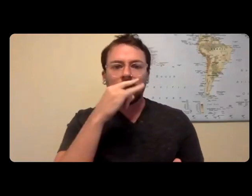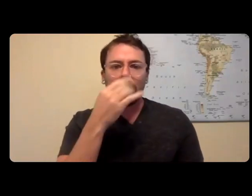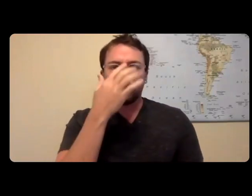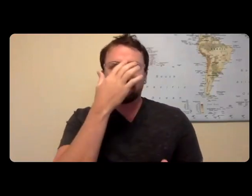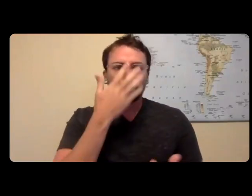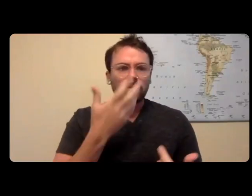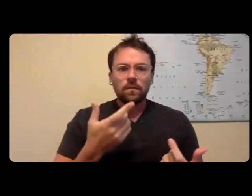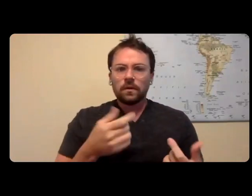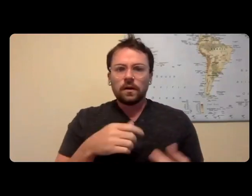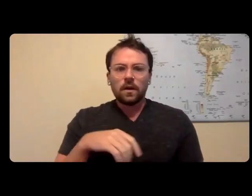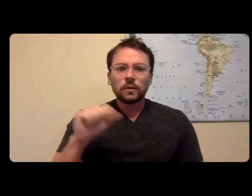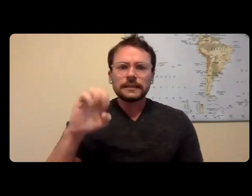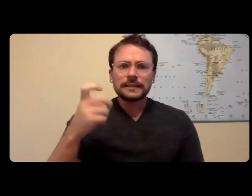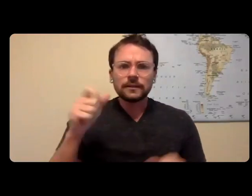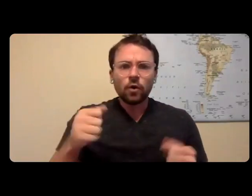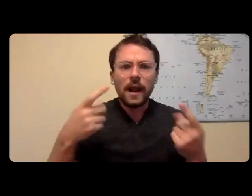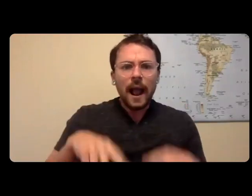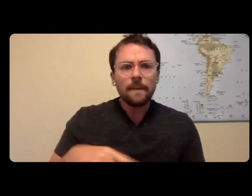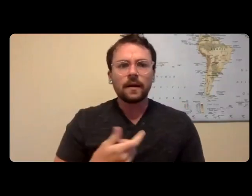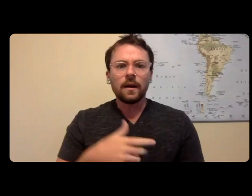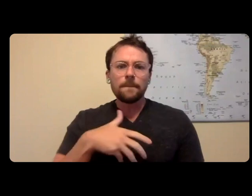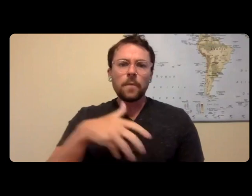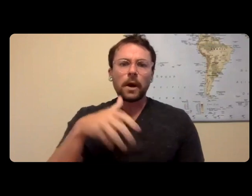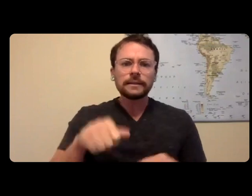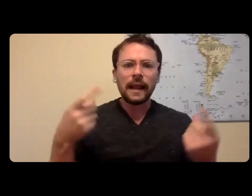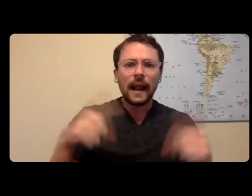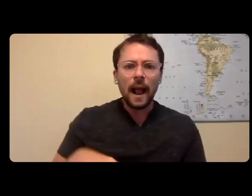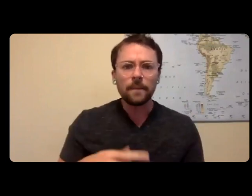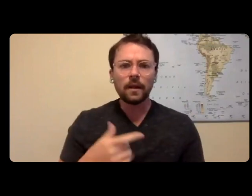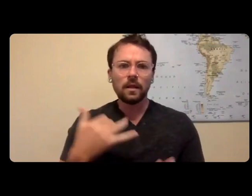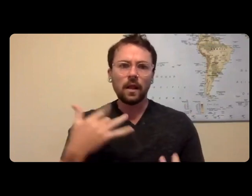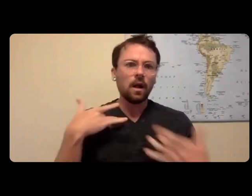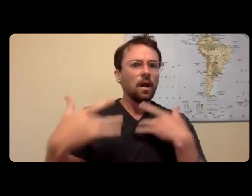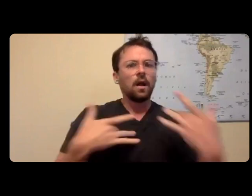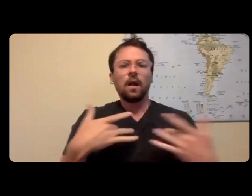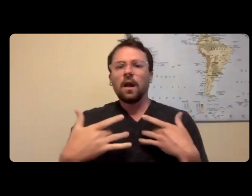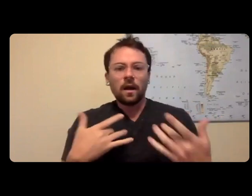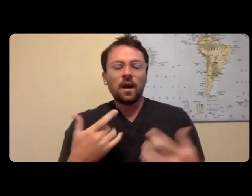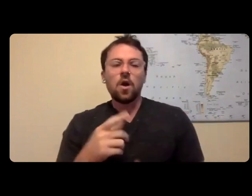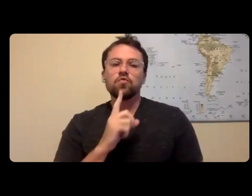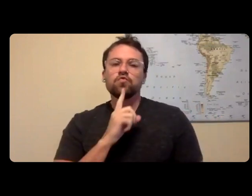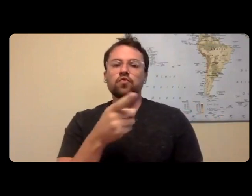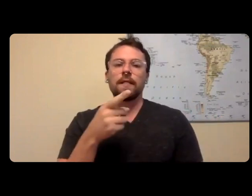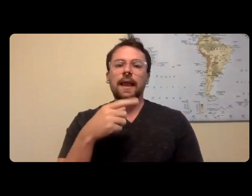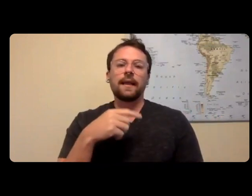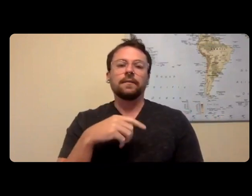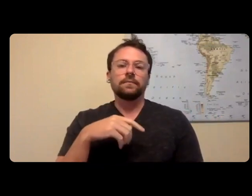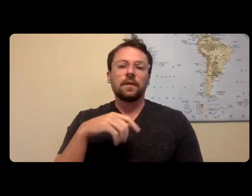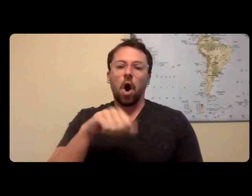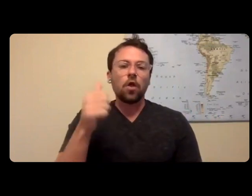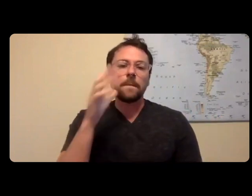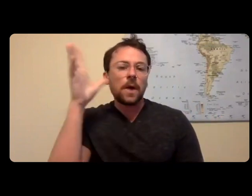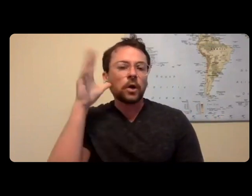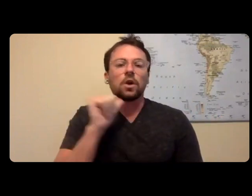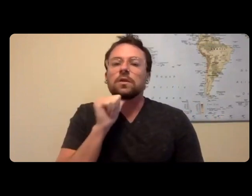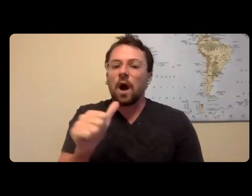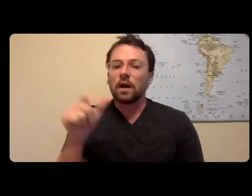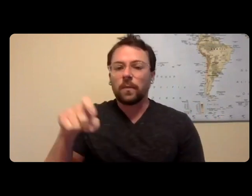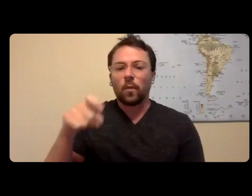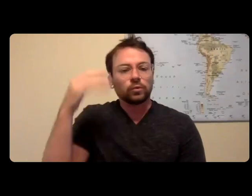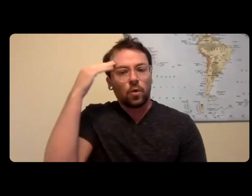If parents of CIS gender students are concerned with placing a transgender student in the